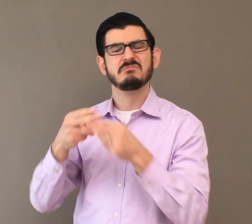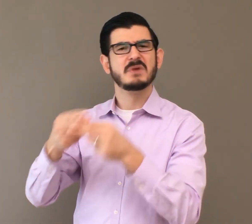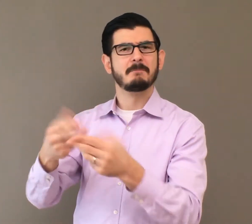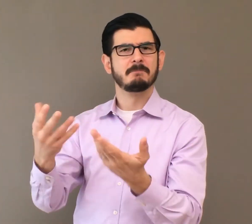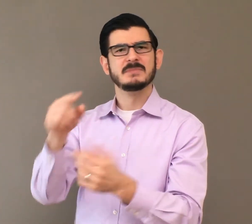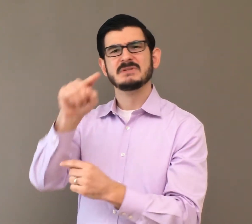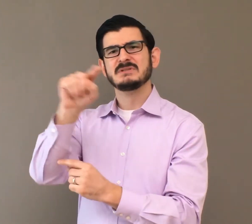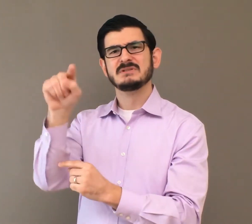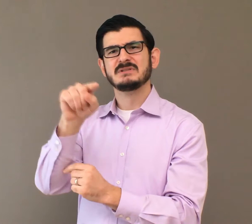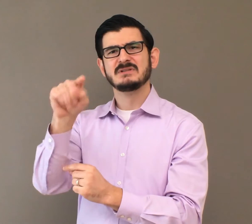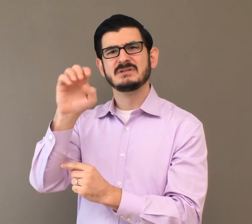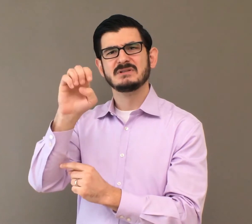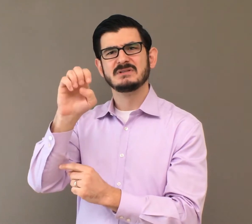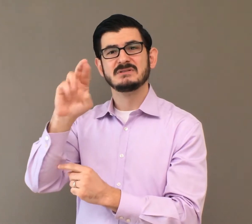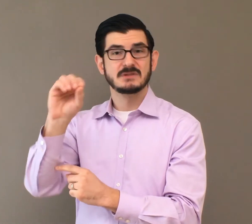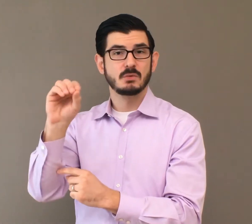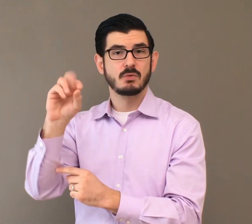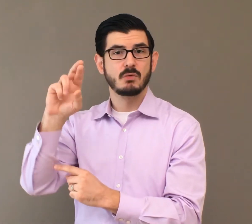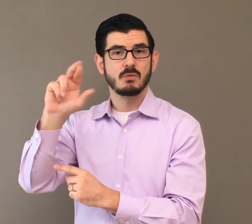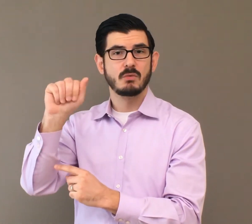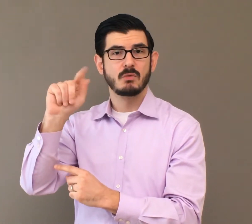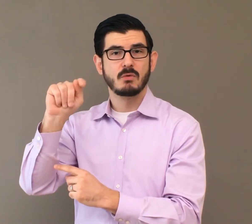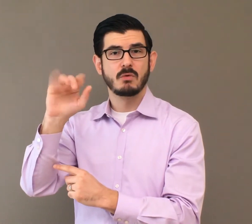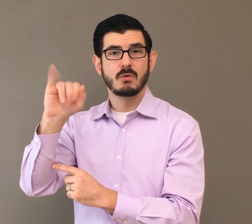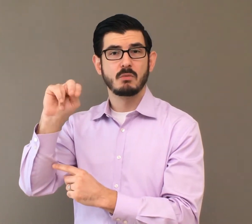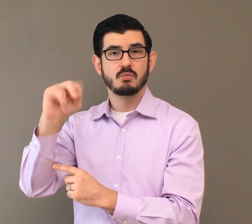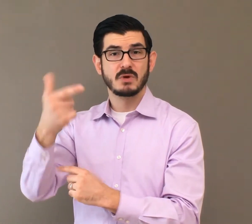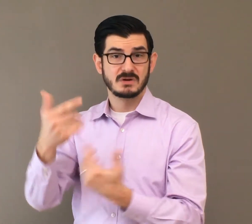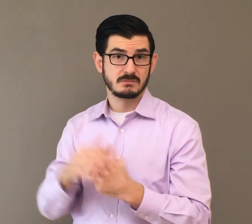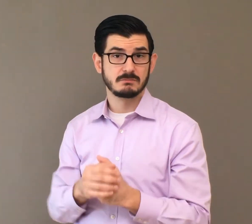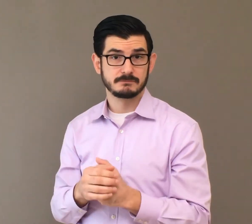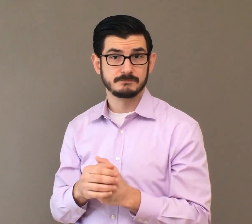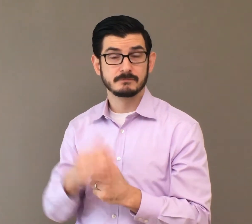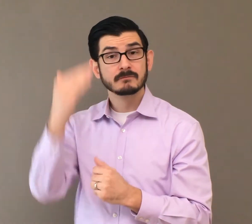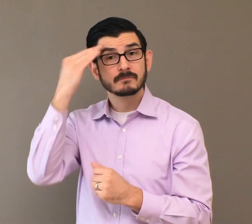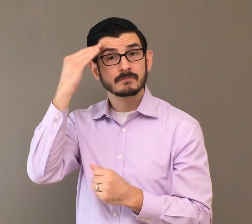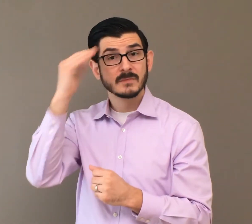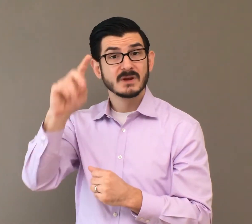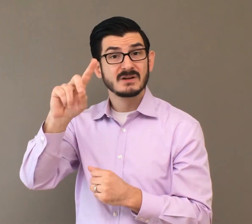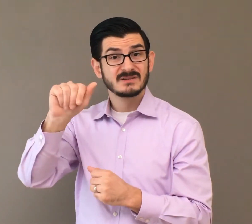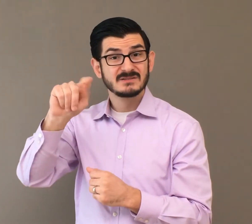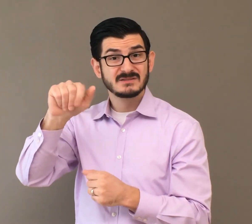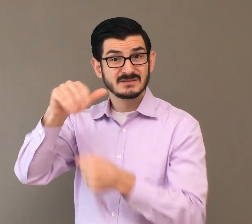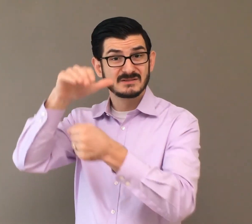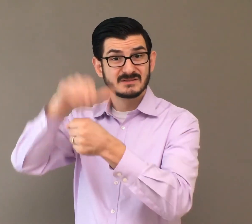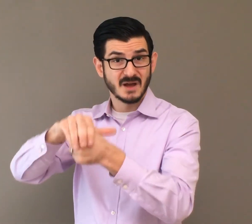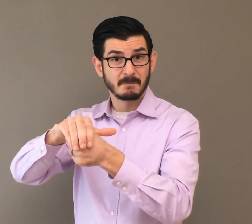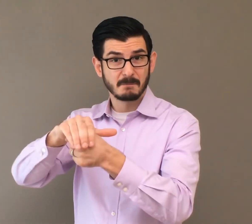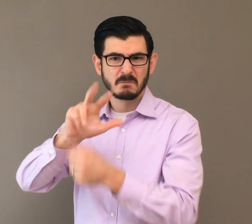like “zero rating”: